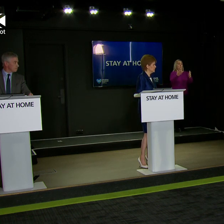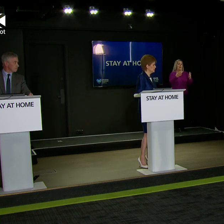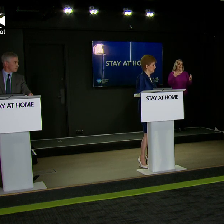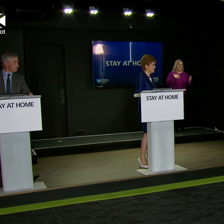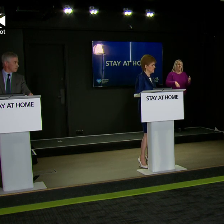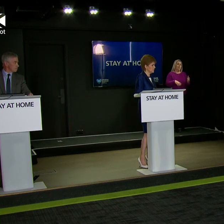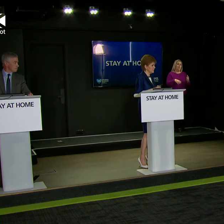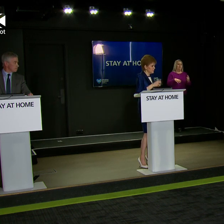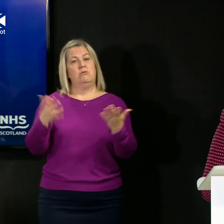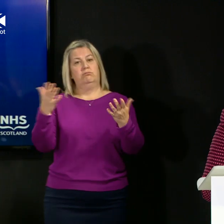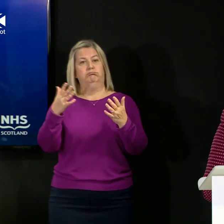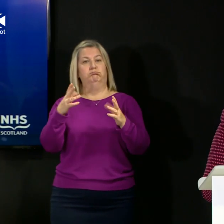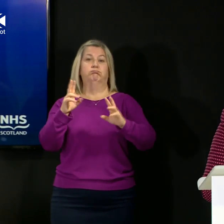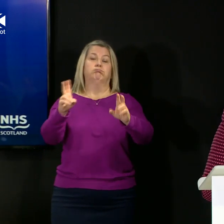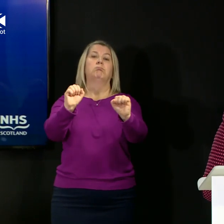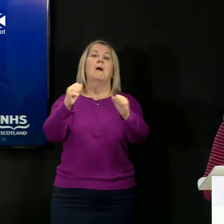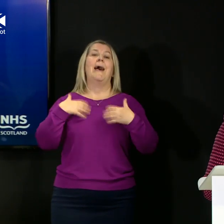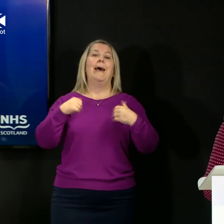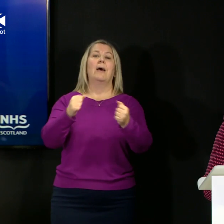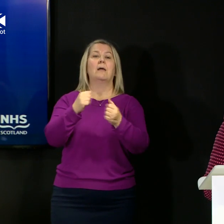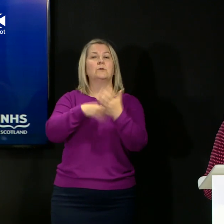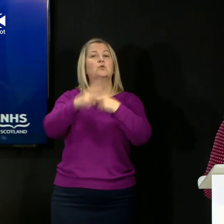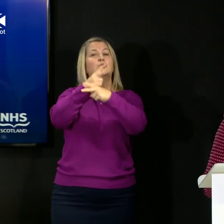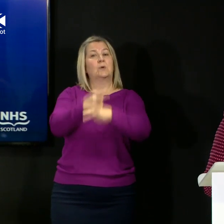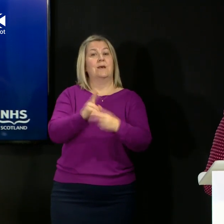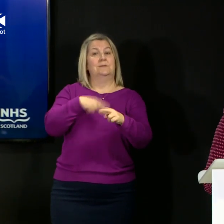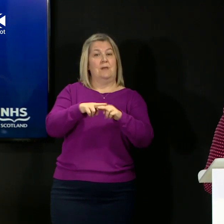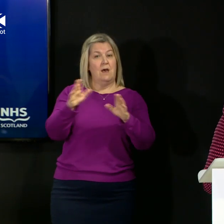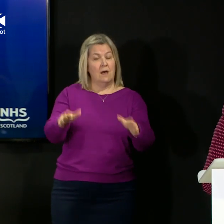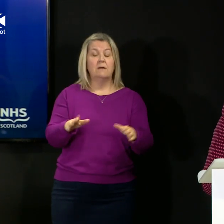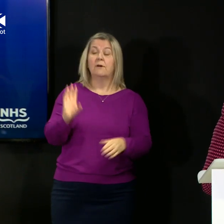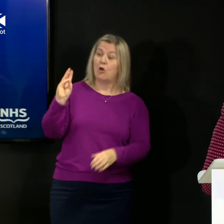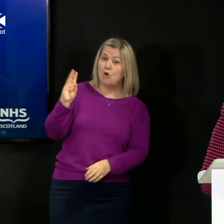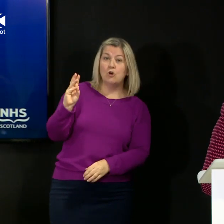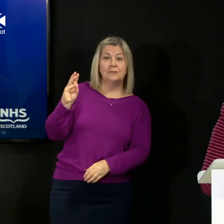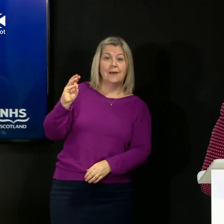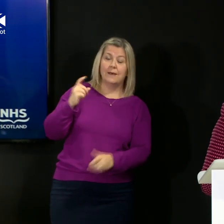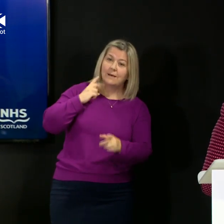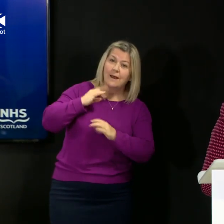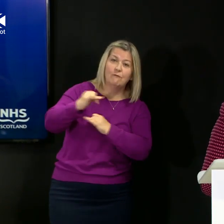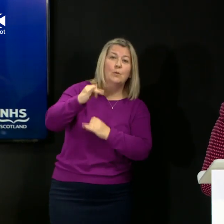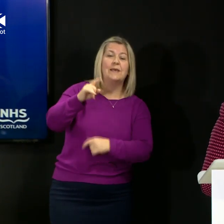care workforce. Every Thursday we all stand and applaud in appreciation of the